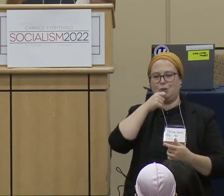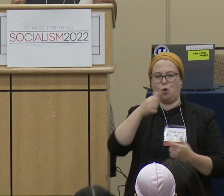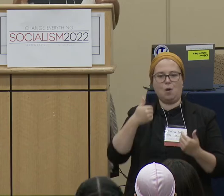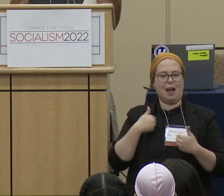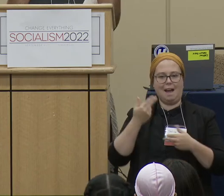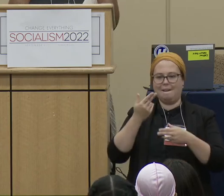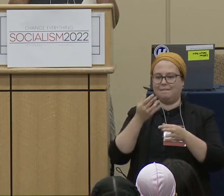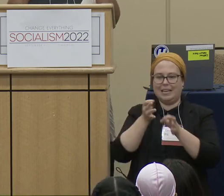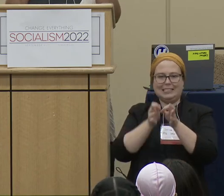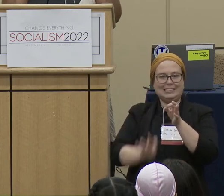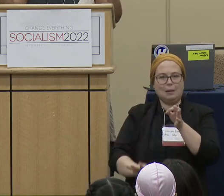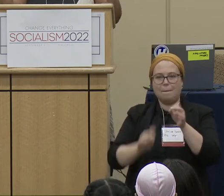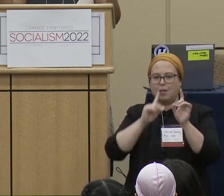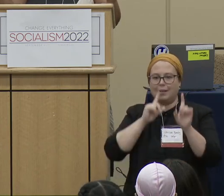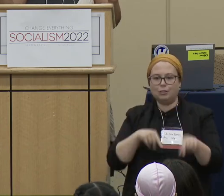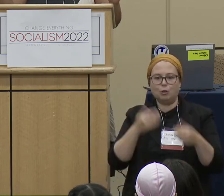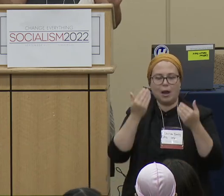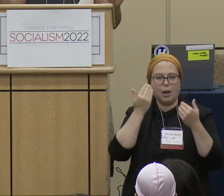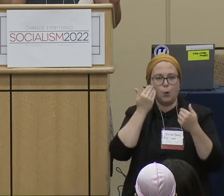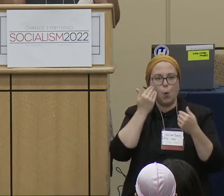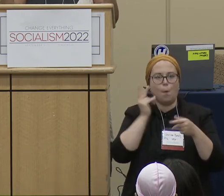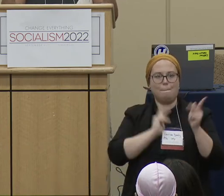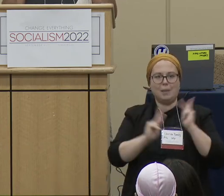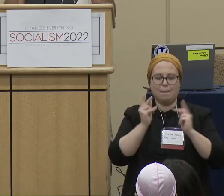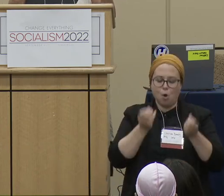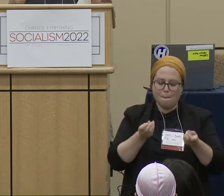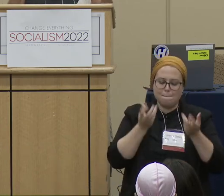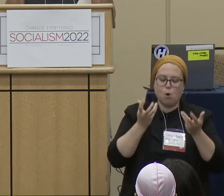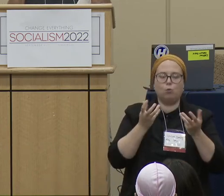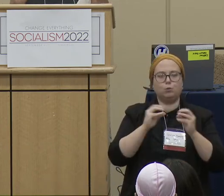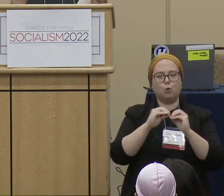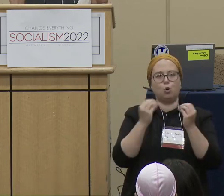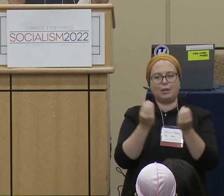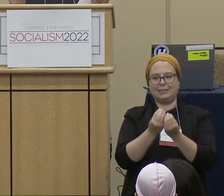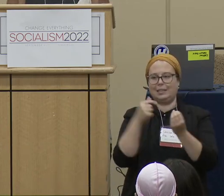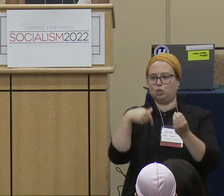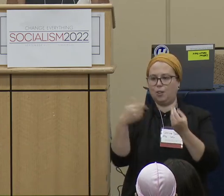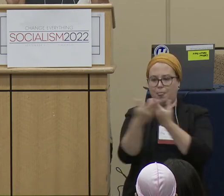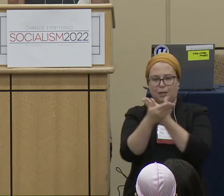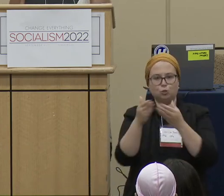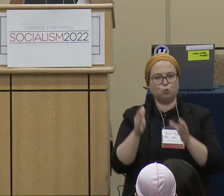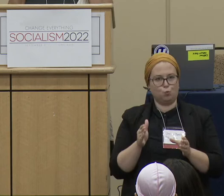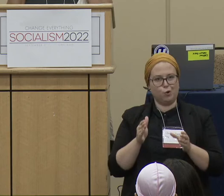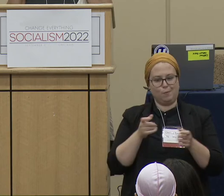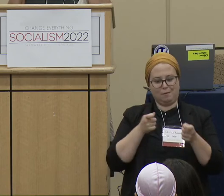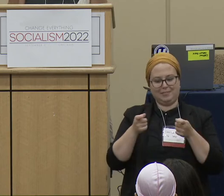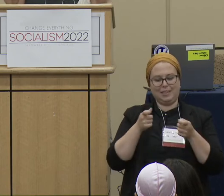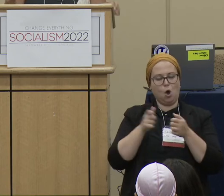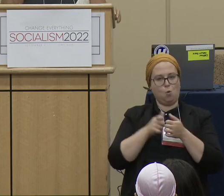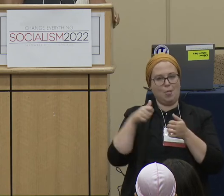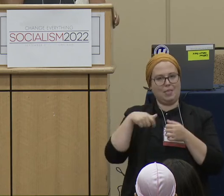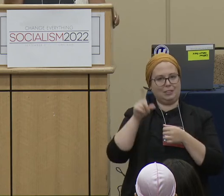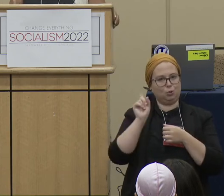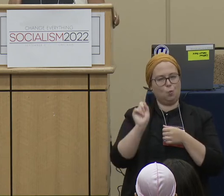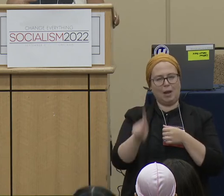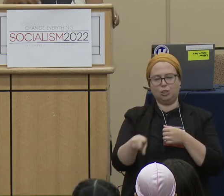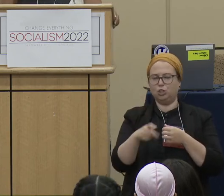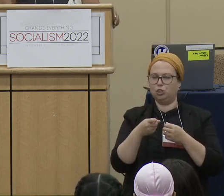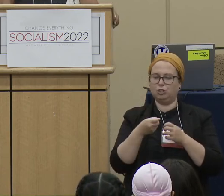≫ BARBARA: That's a huge question. I don't have a simple answer . I know people in multiple organizations in this